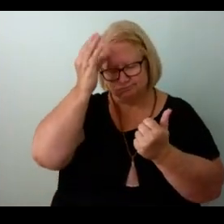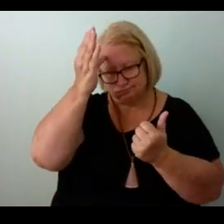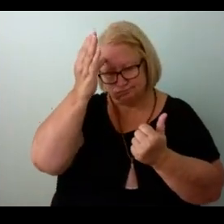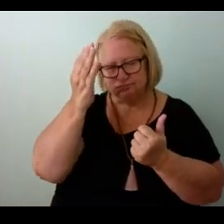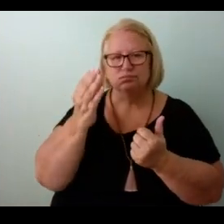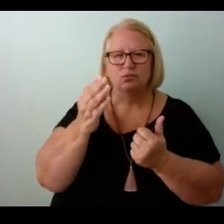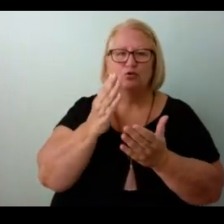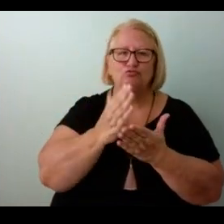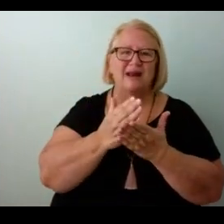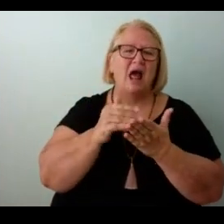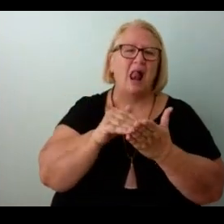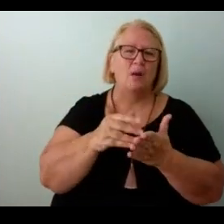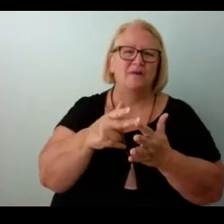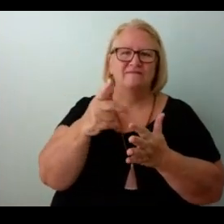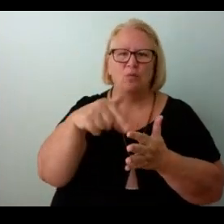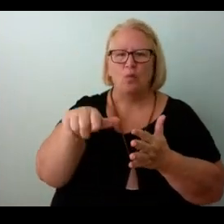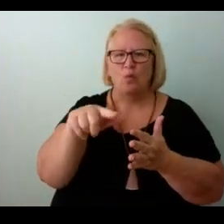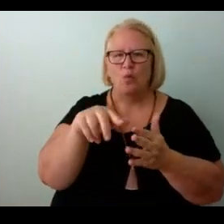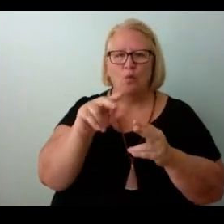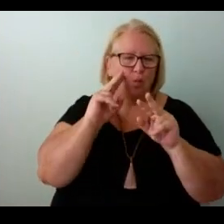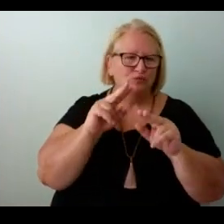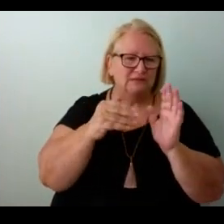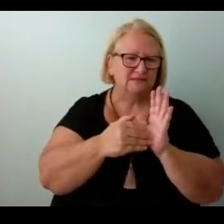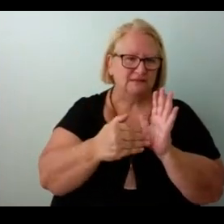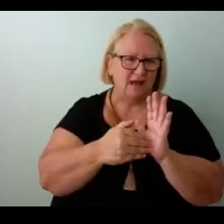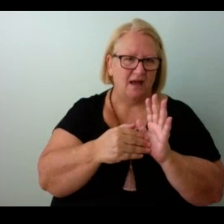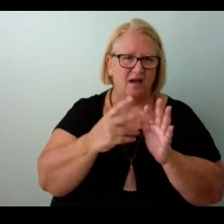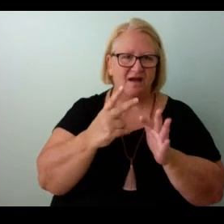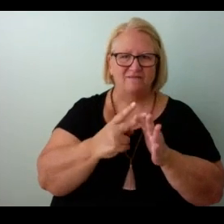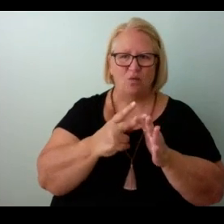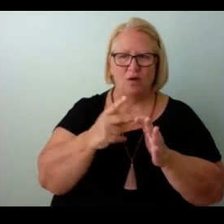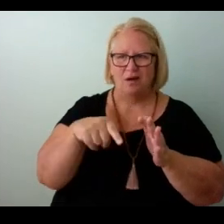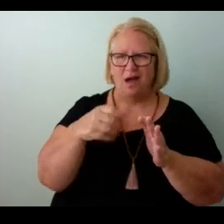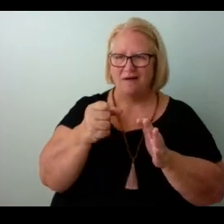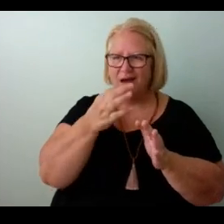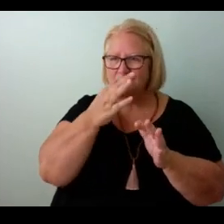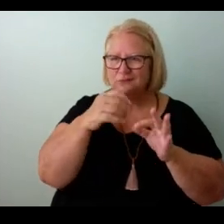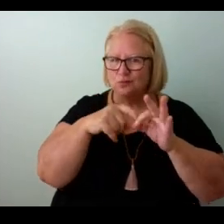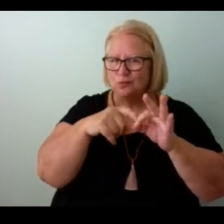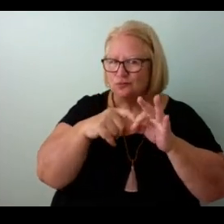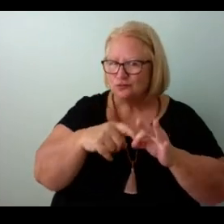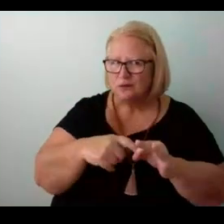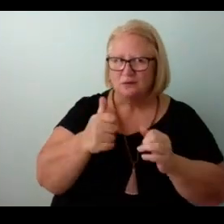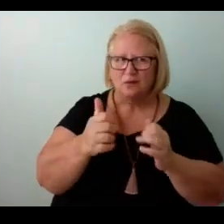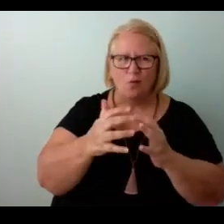for our audience based on the amount of valuable questions that we've received today so thank